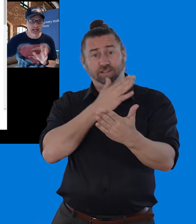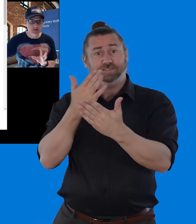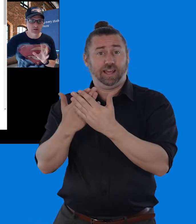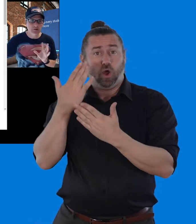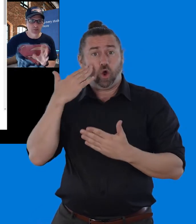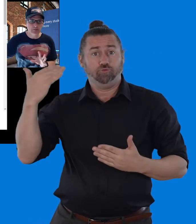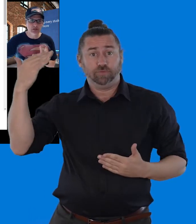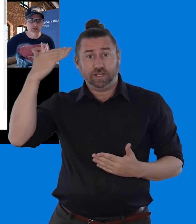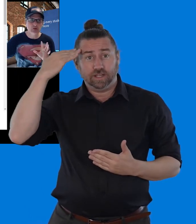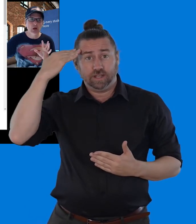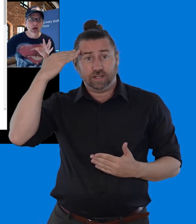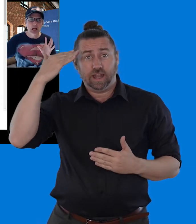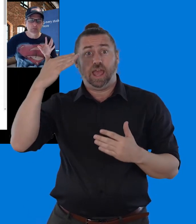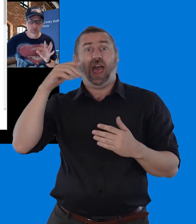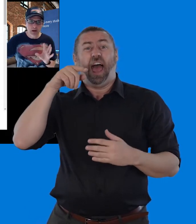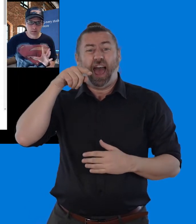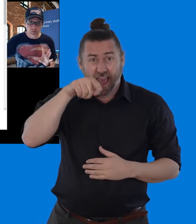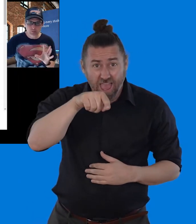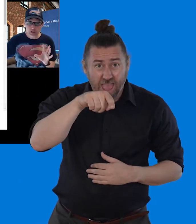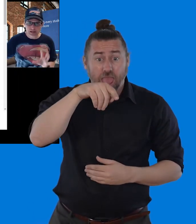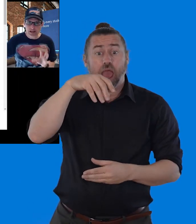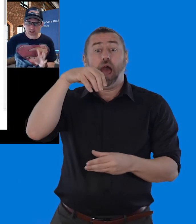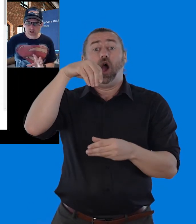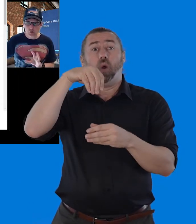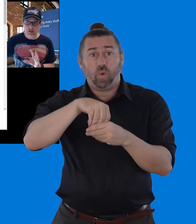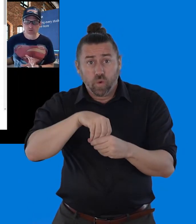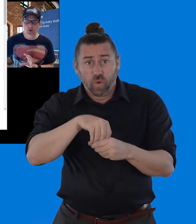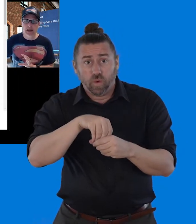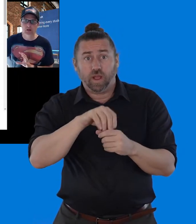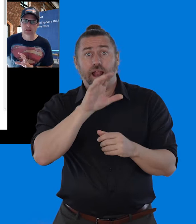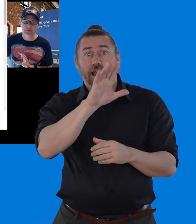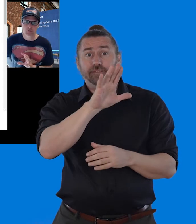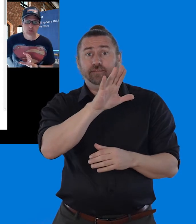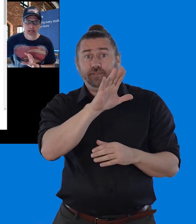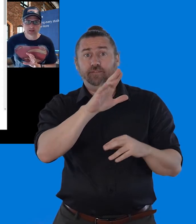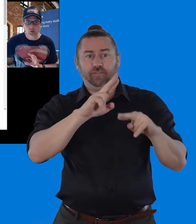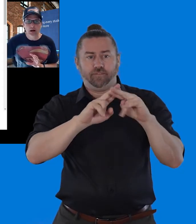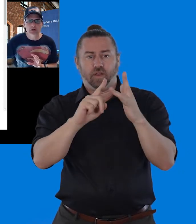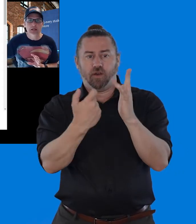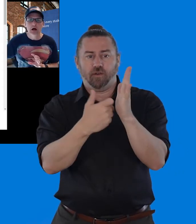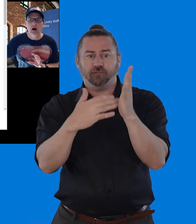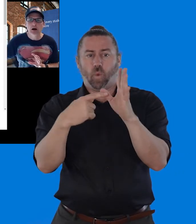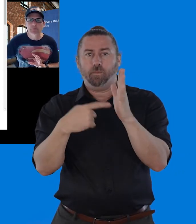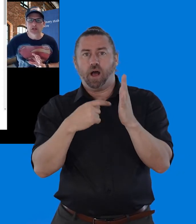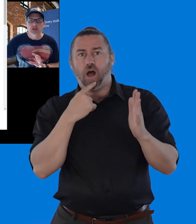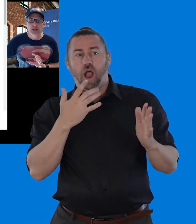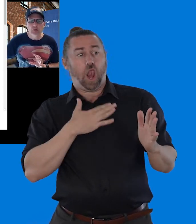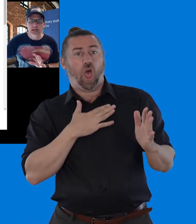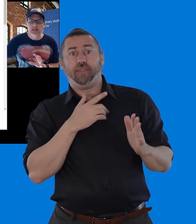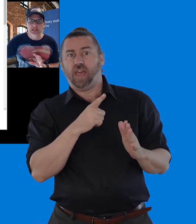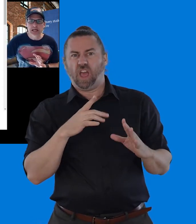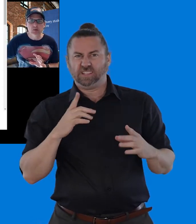It's even remembered to leave that source formatting on there for me as well. Alright. So, there we can see.